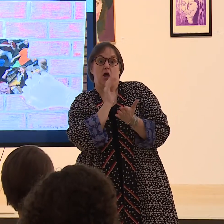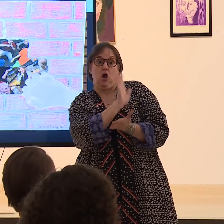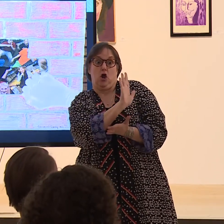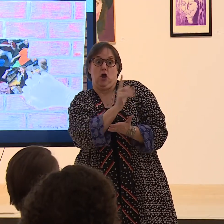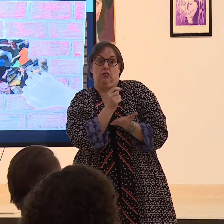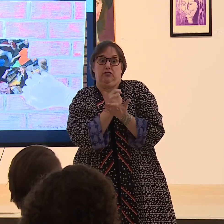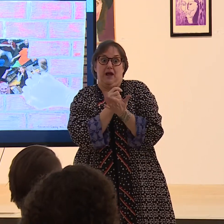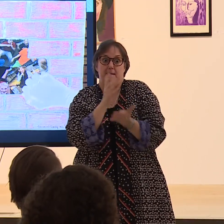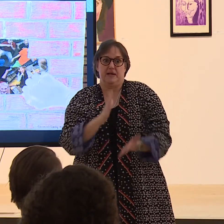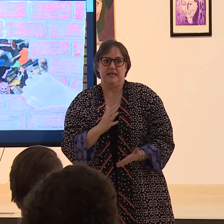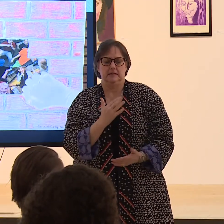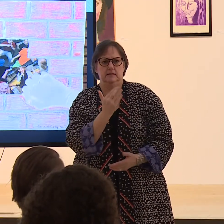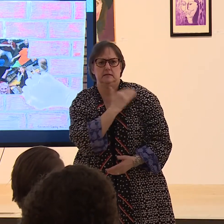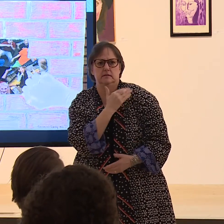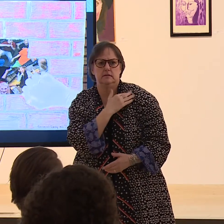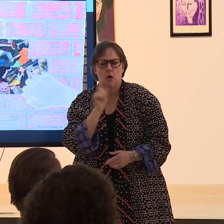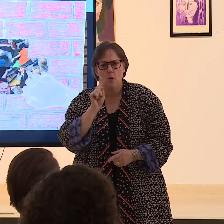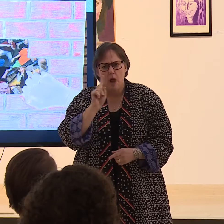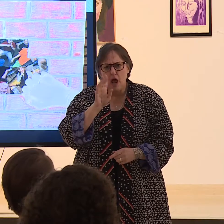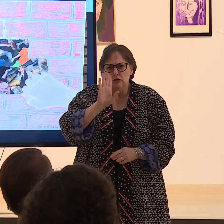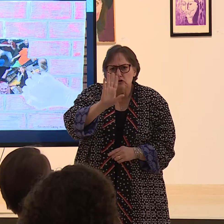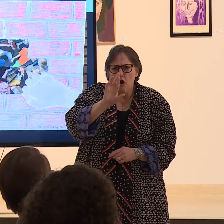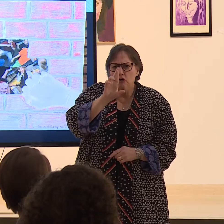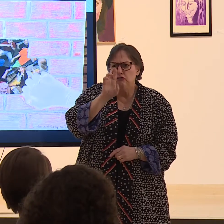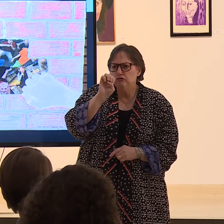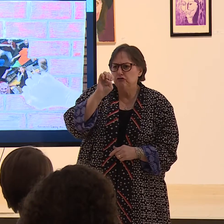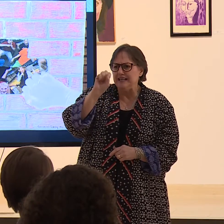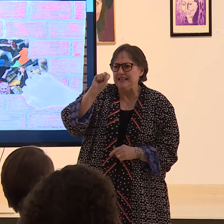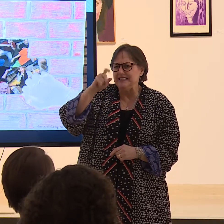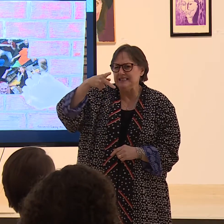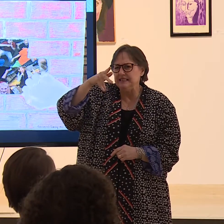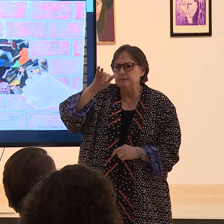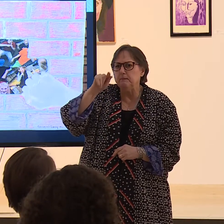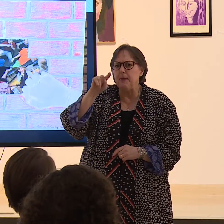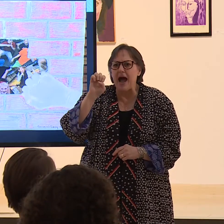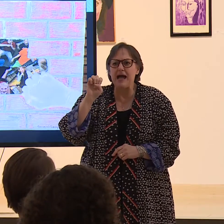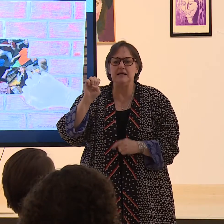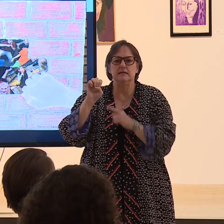She went to therapy, and the therapist asked where